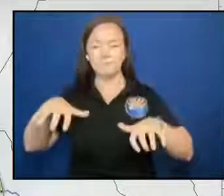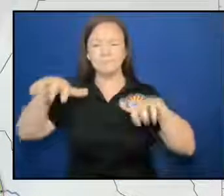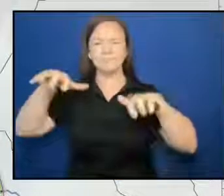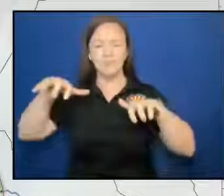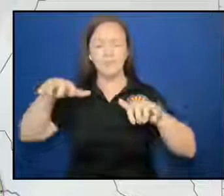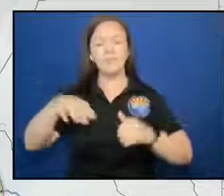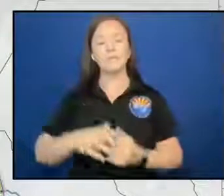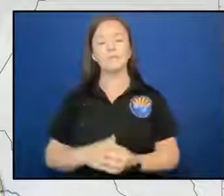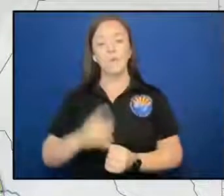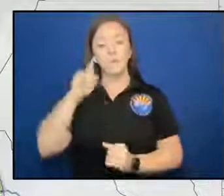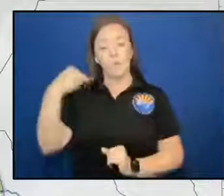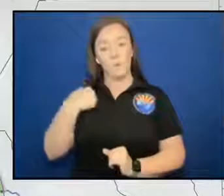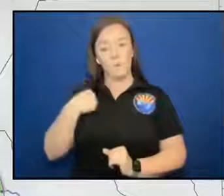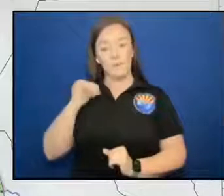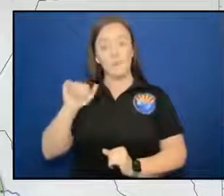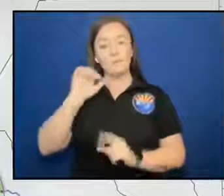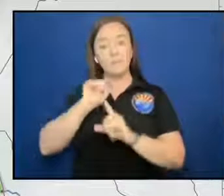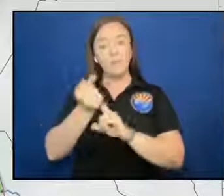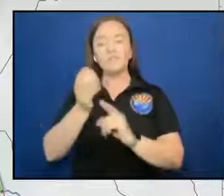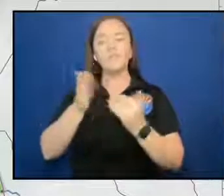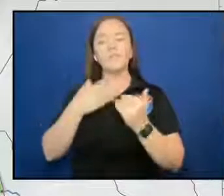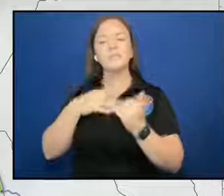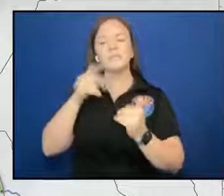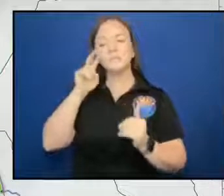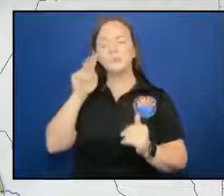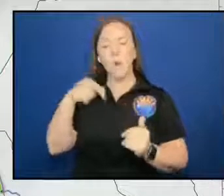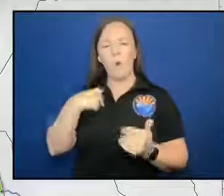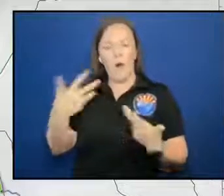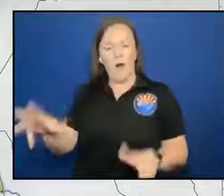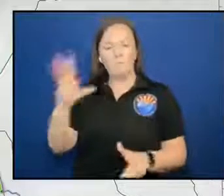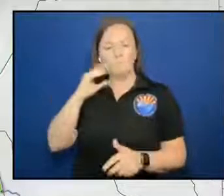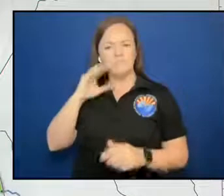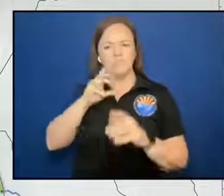INFORMATION THAT WE WILL SHARE THAT WILL GUIDE YOU